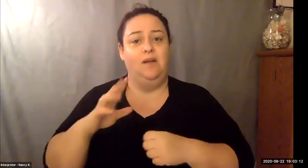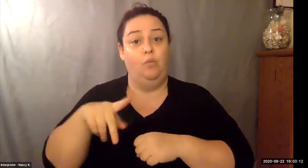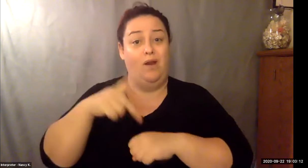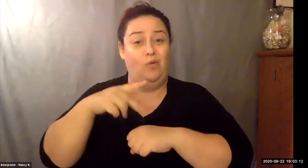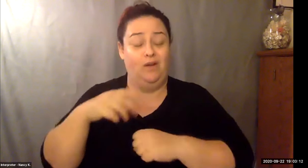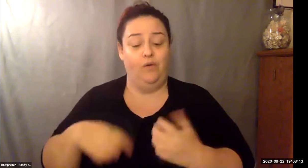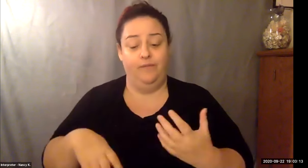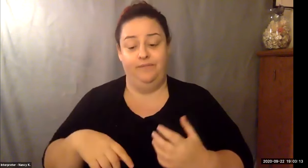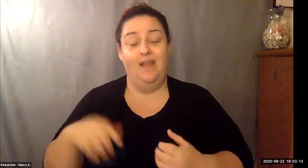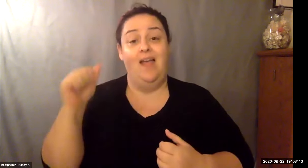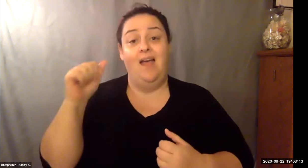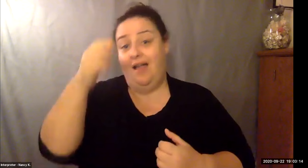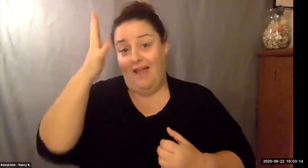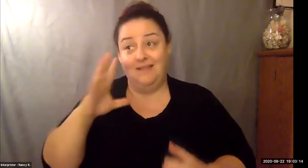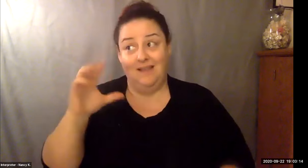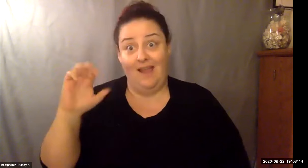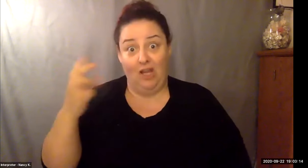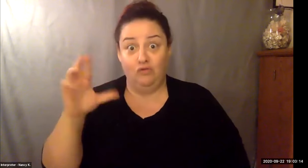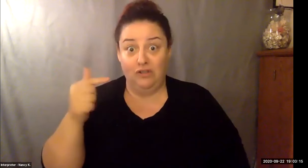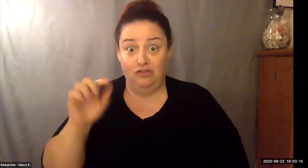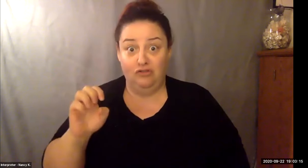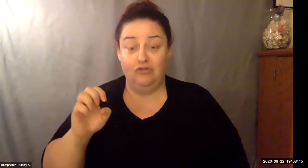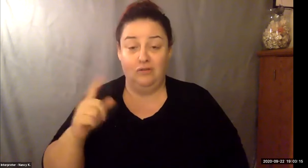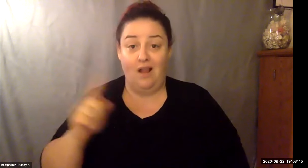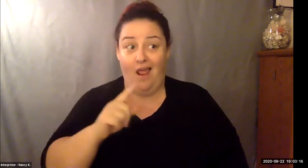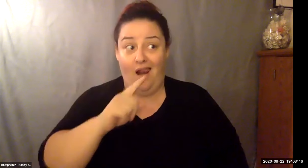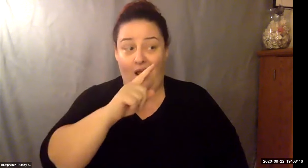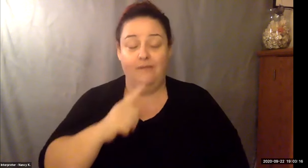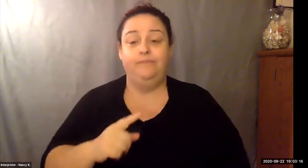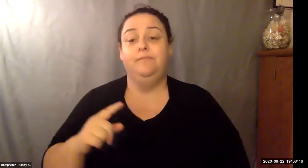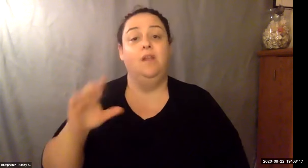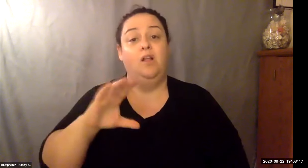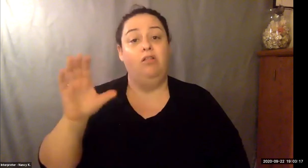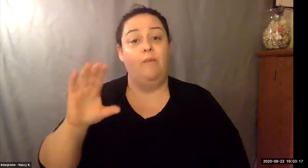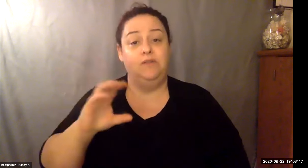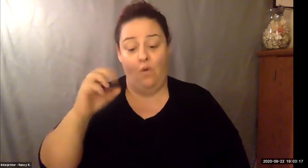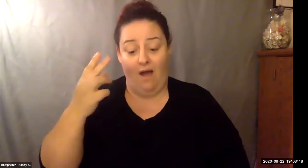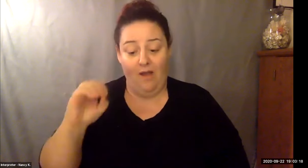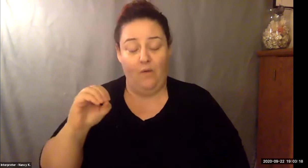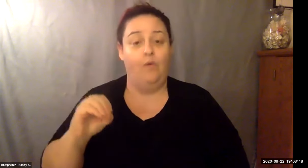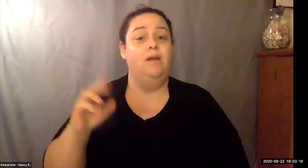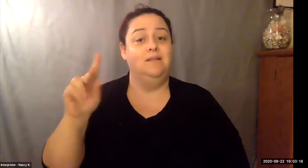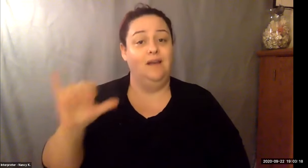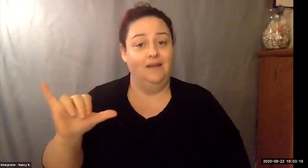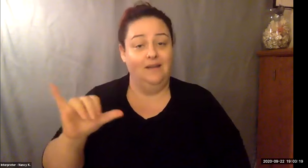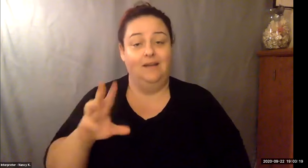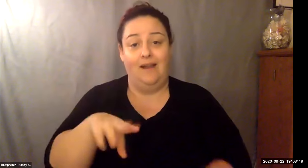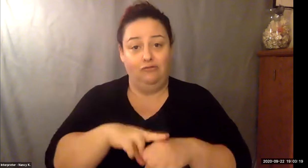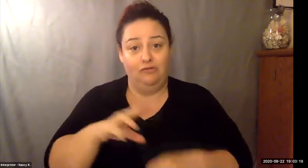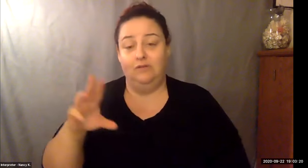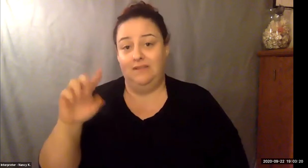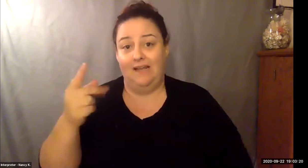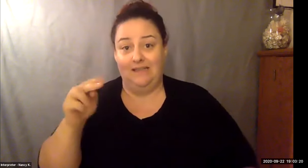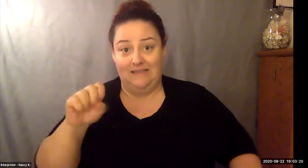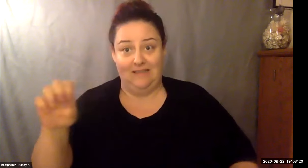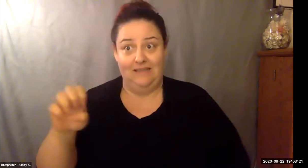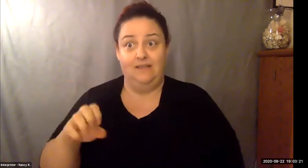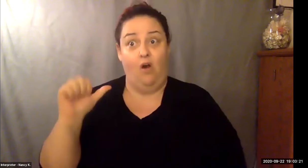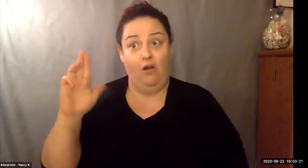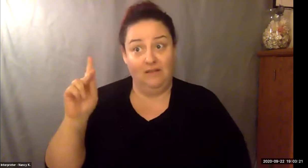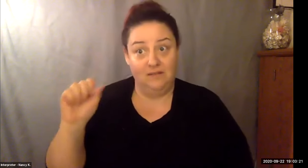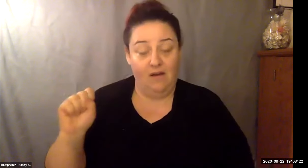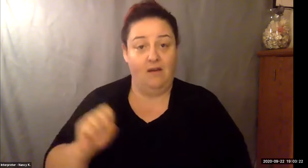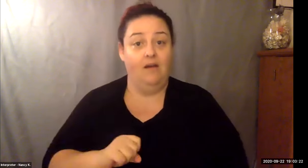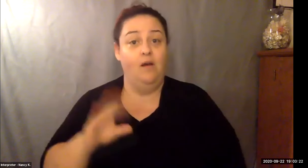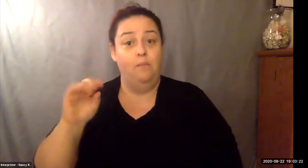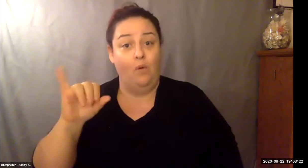Keith Wolling: So I I texted her say give me a shout. Want to make sure you're okay. It makes sure that you I'm sure your boss is fine. But hey, it's up and then I said also adds up last week is national housekeepers week